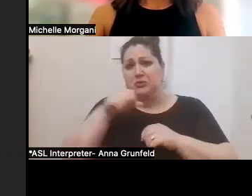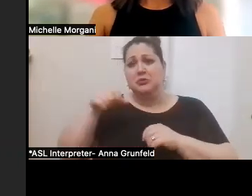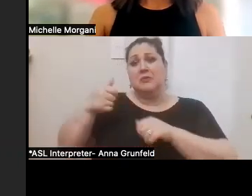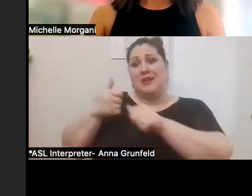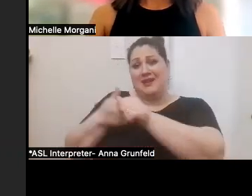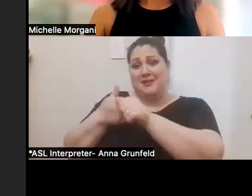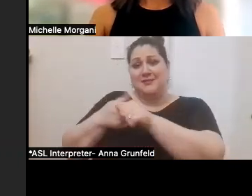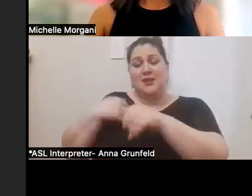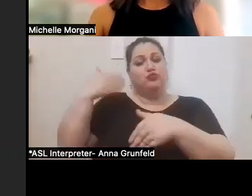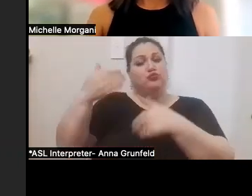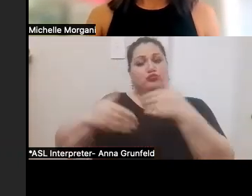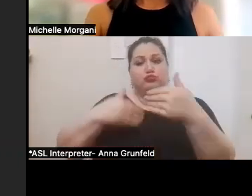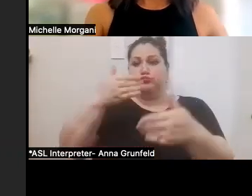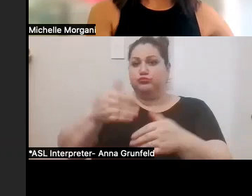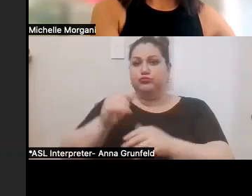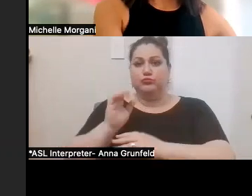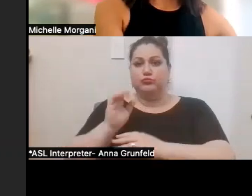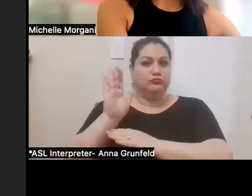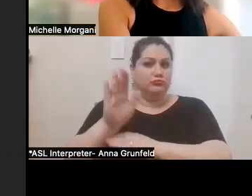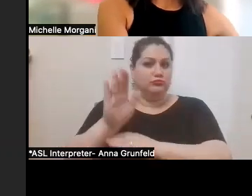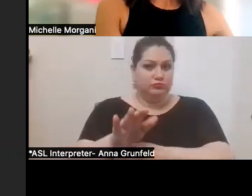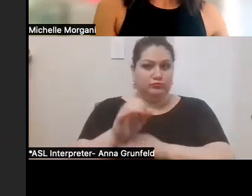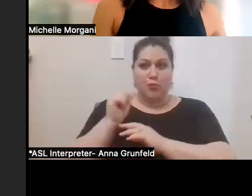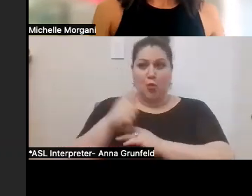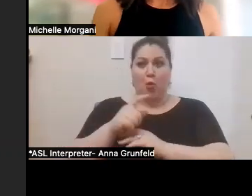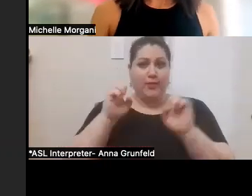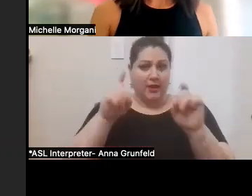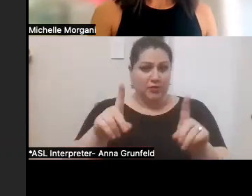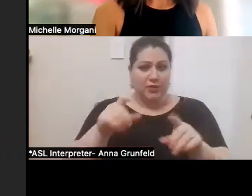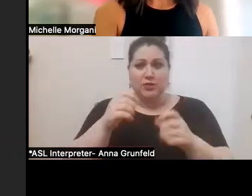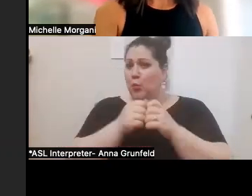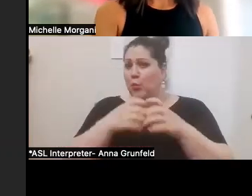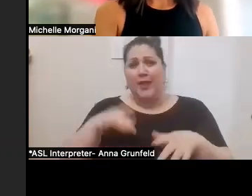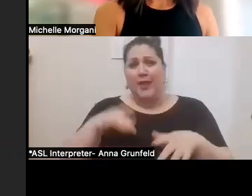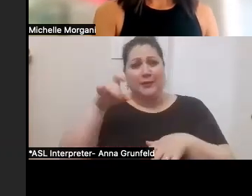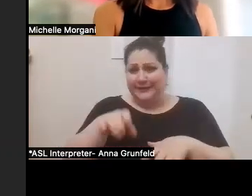without needing technology, just spending extra time on his work